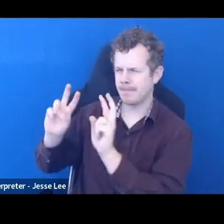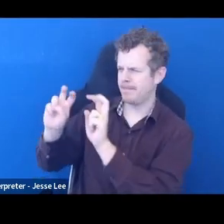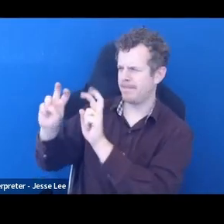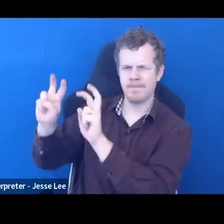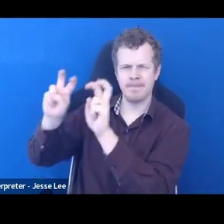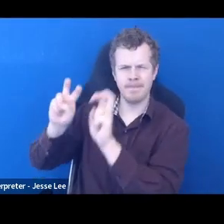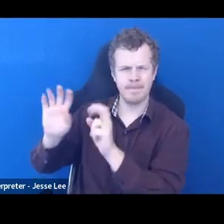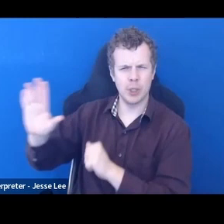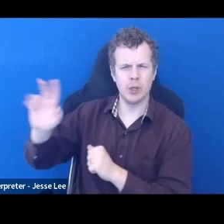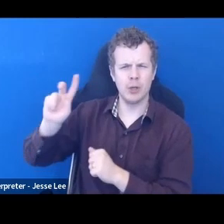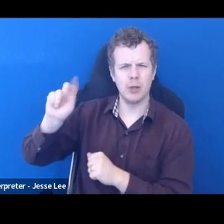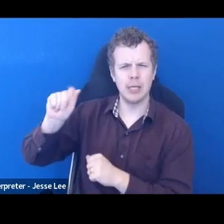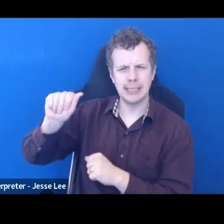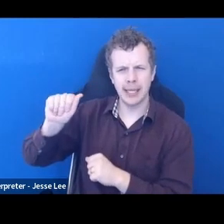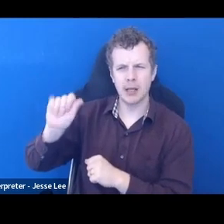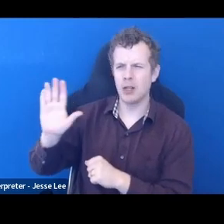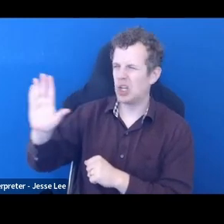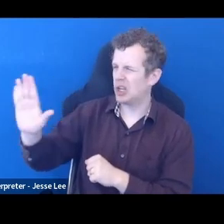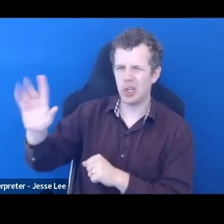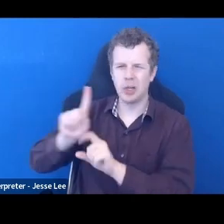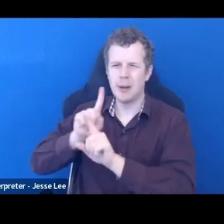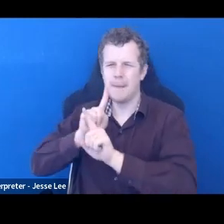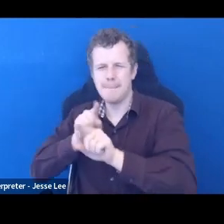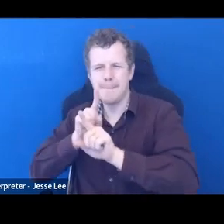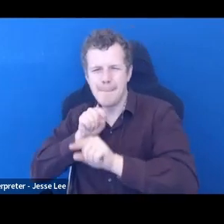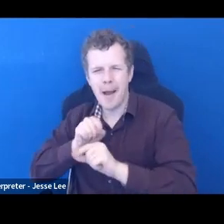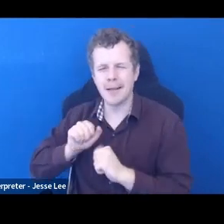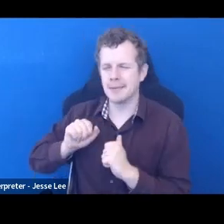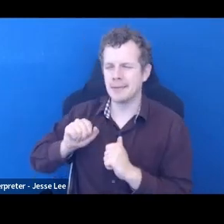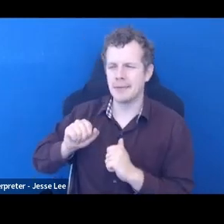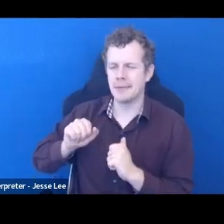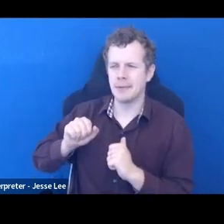So responses from the participants in the - in the interviews.